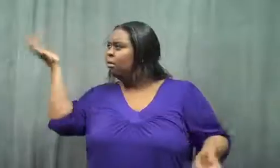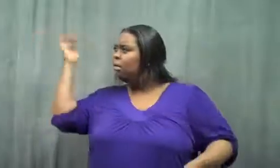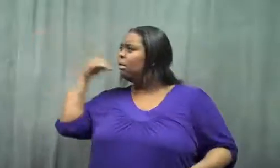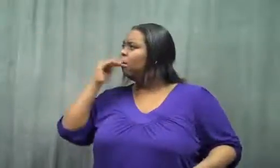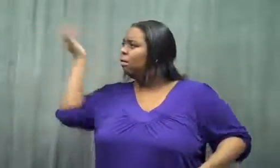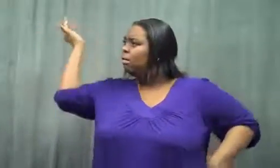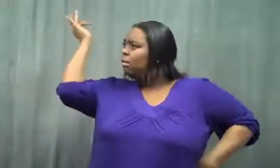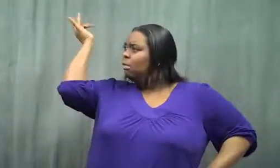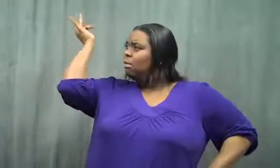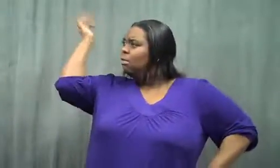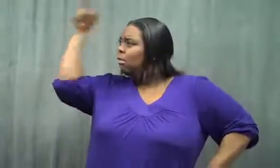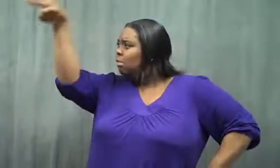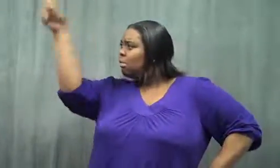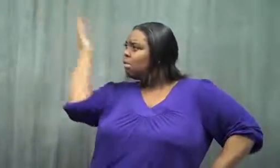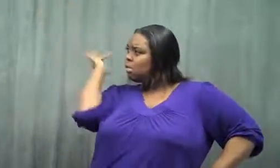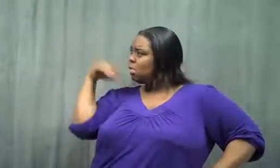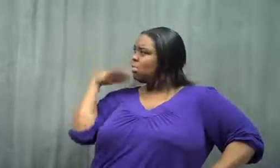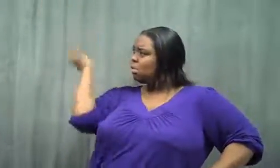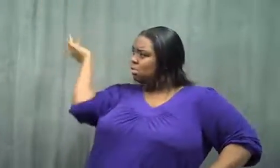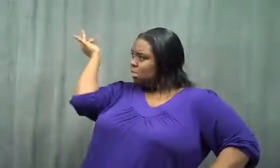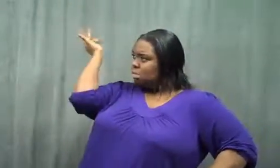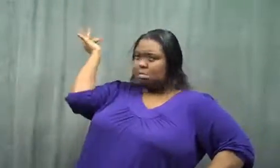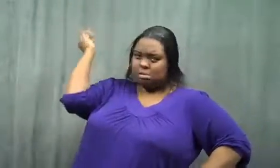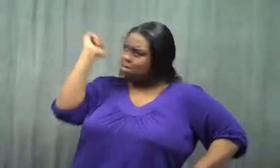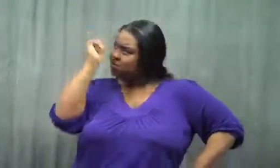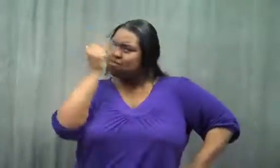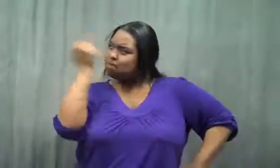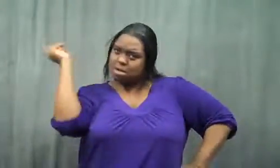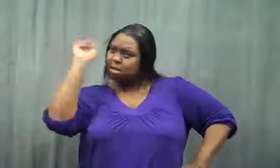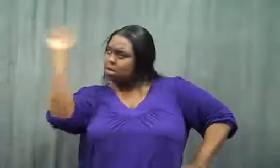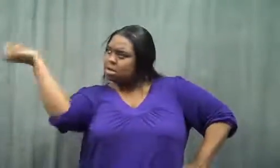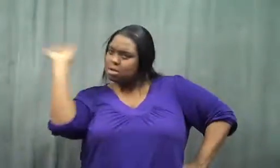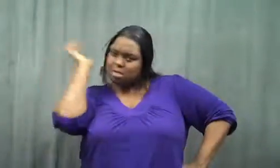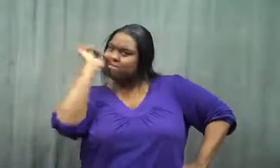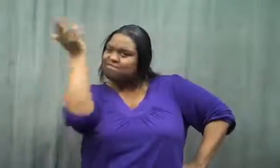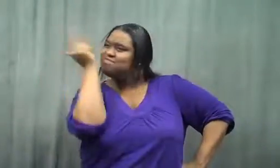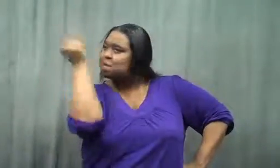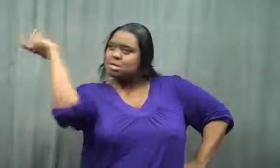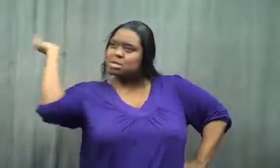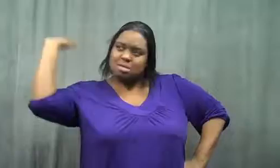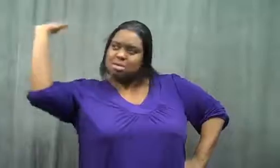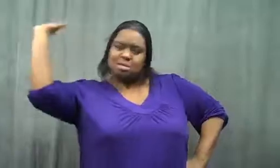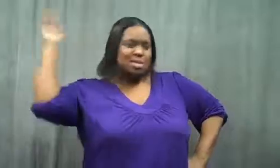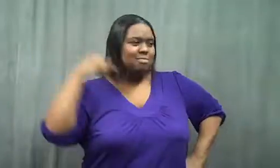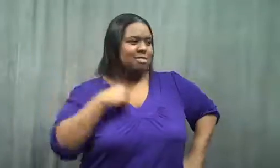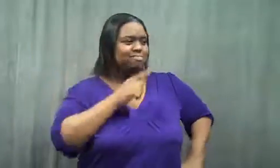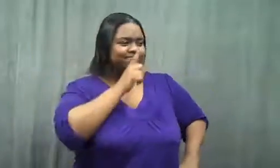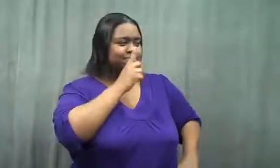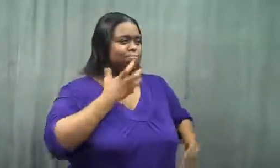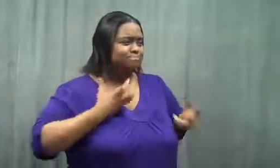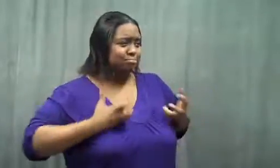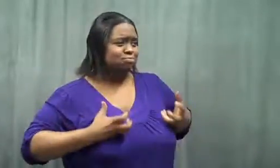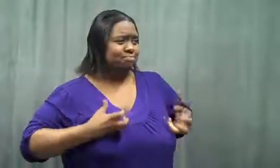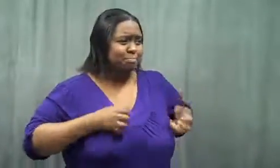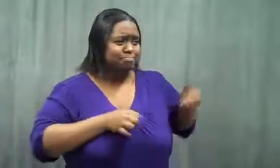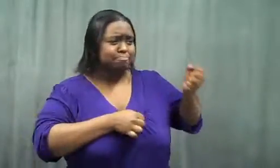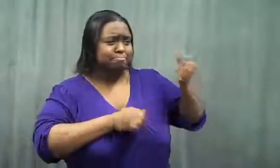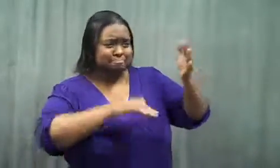She signed drunkenly, "Why are you laughing? it's not funny!" I tried not to, and we got home.